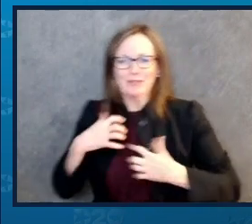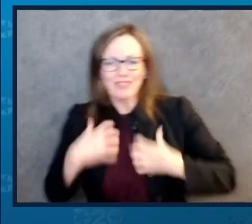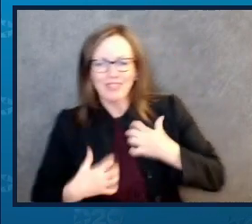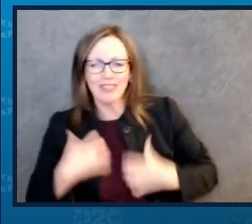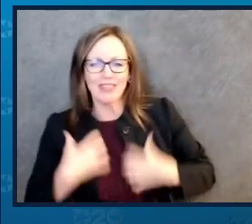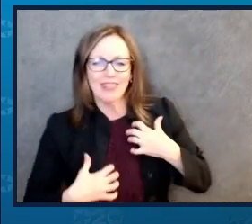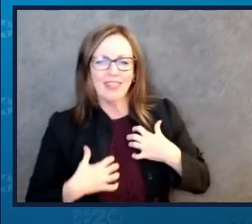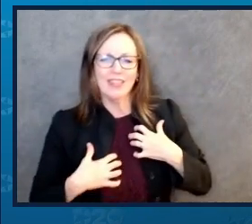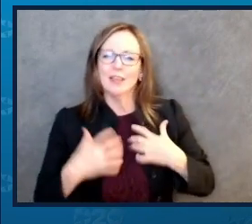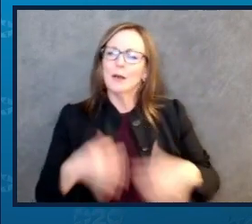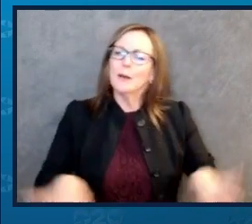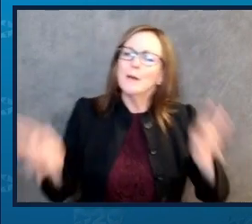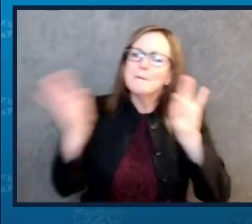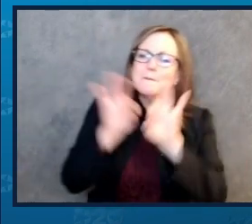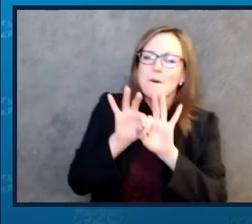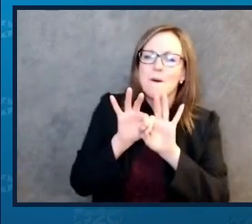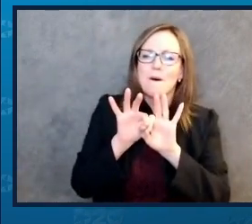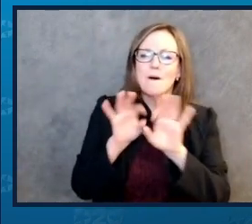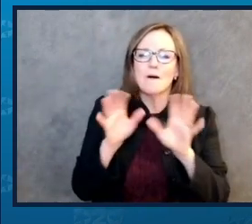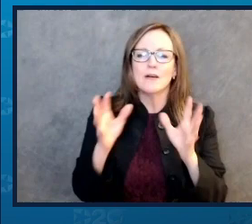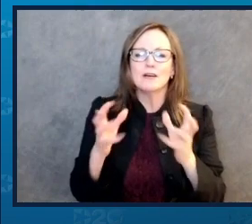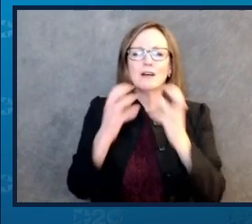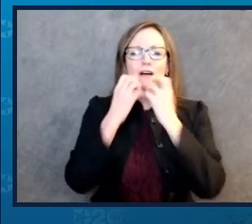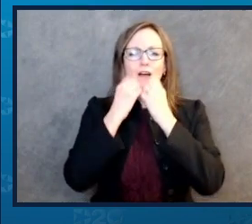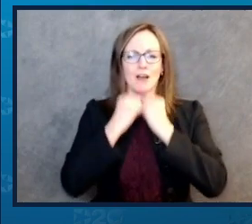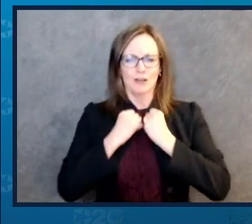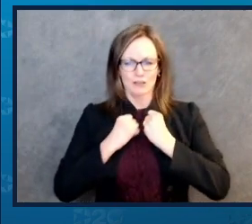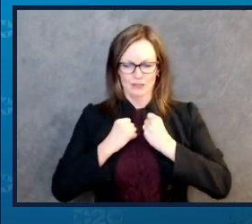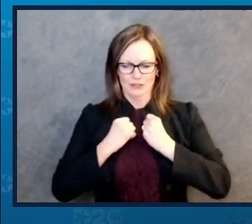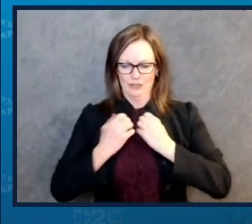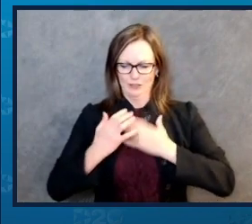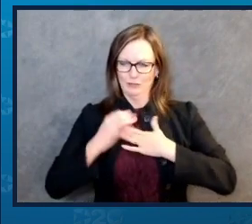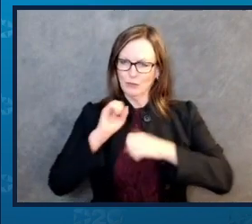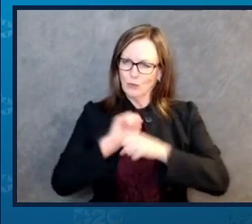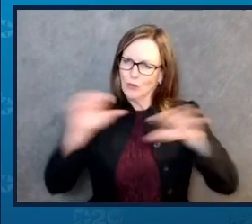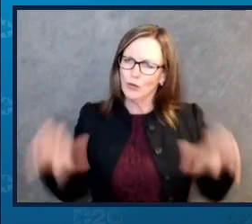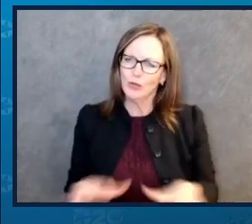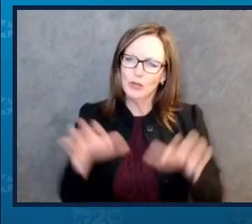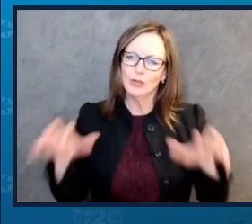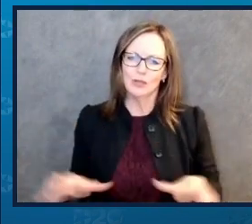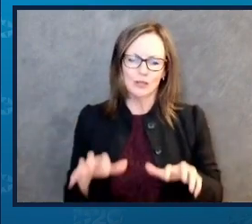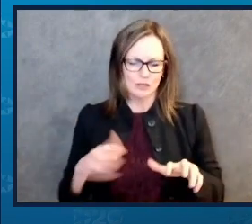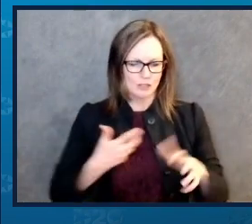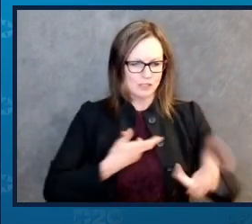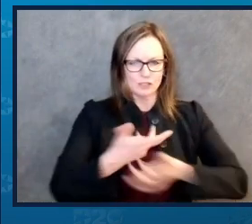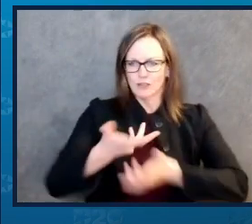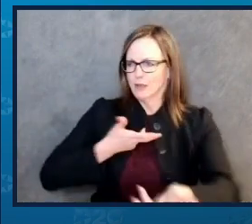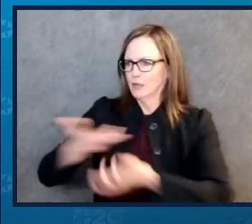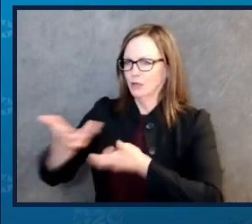IS A SHARED RESPONSIBILITY.